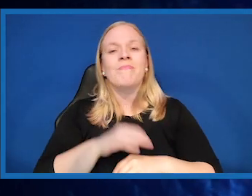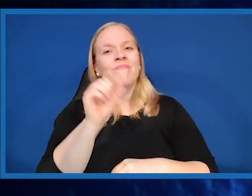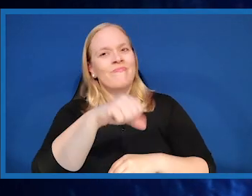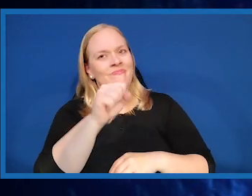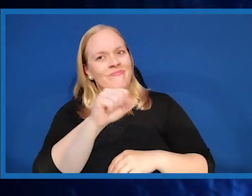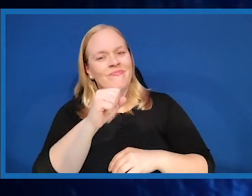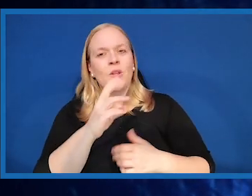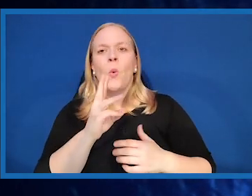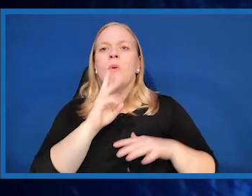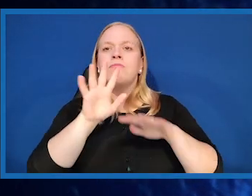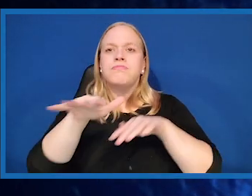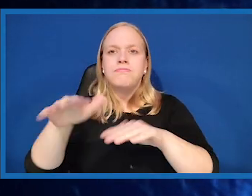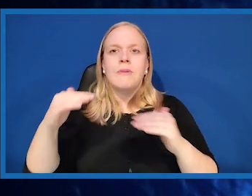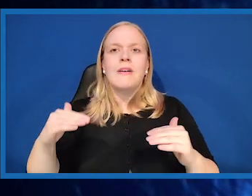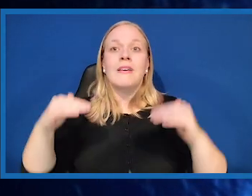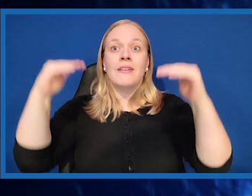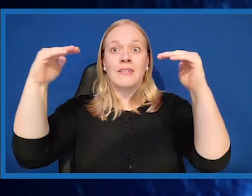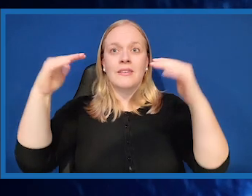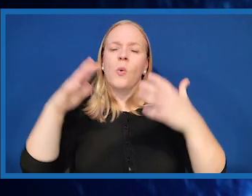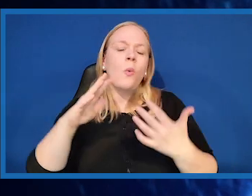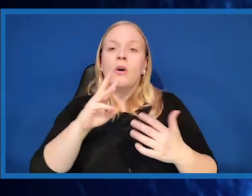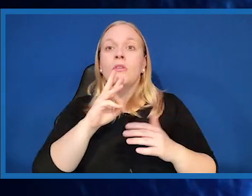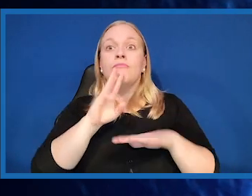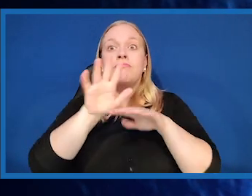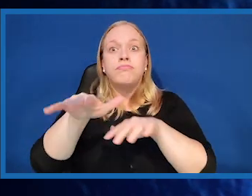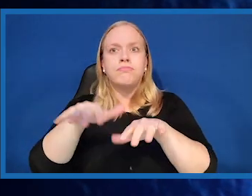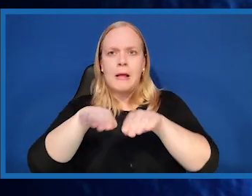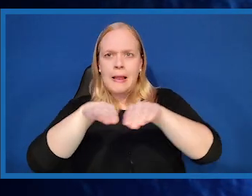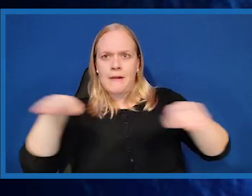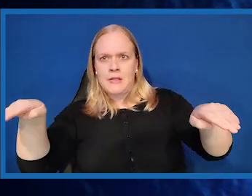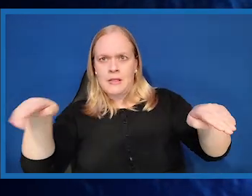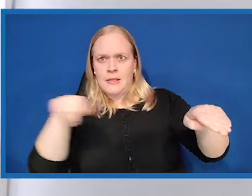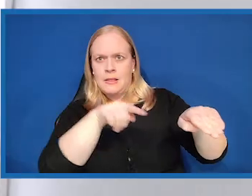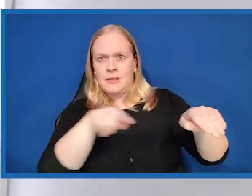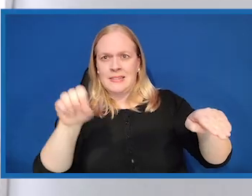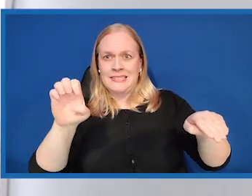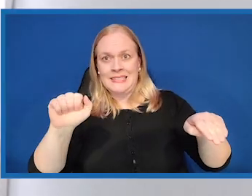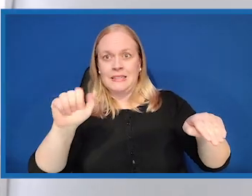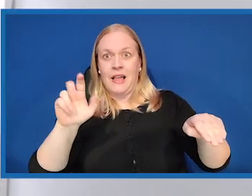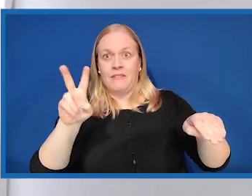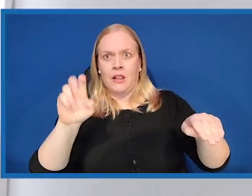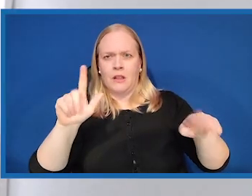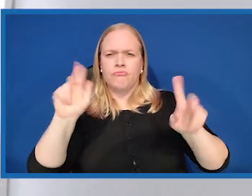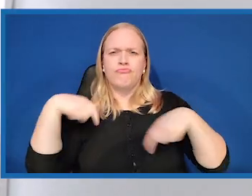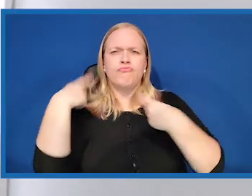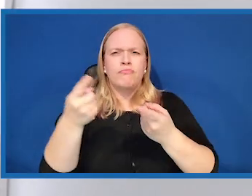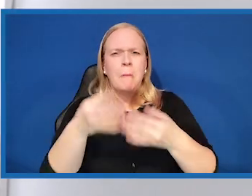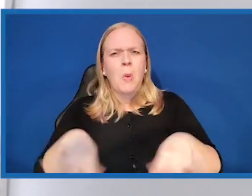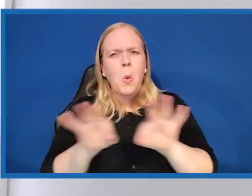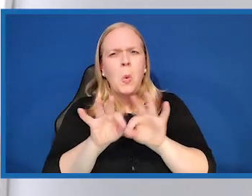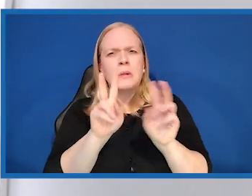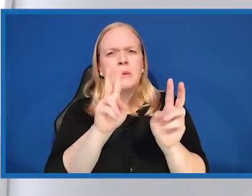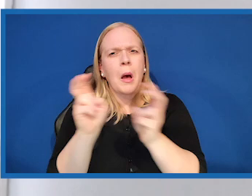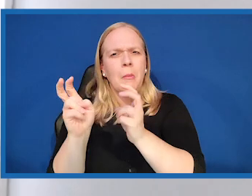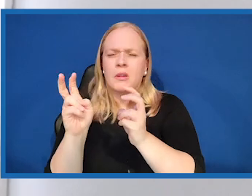OR SEA LEVEL, UH, HAS BEEN AN IMPORTANT TOPIC FOR PEOPLE, BUT REALLY UNDERSTANDING AND QUANTIFYING WHAT'S HAPPENING